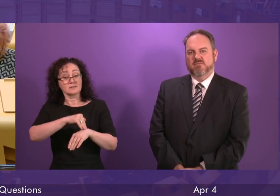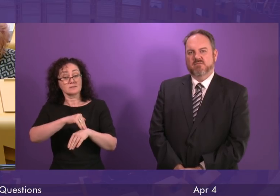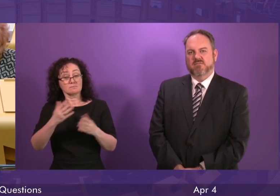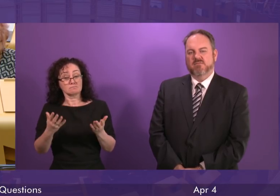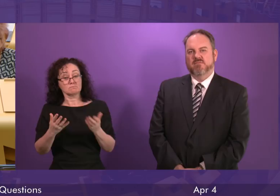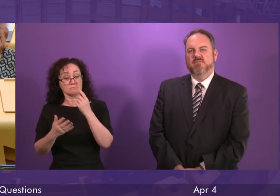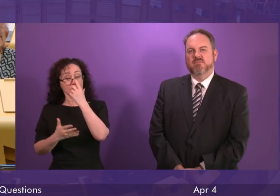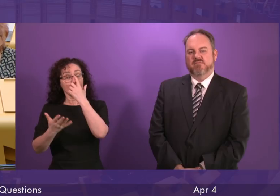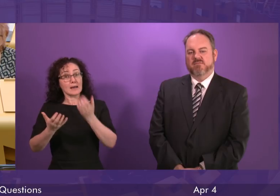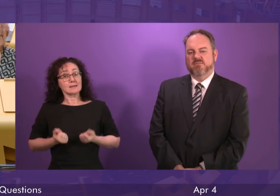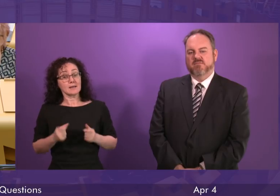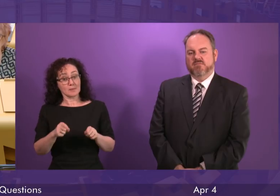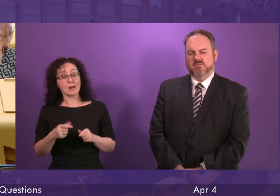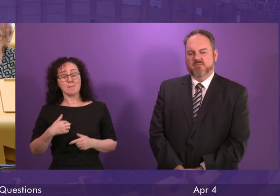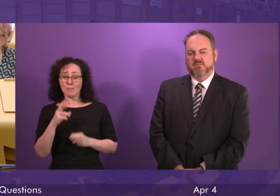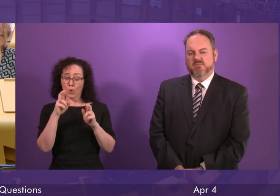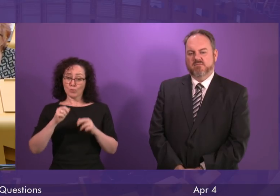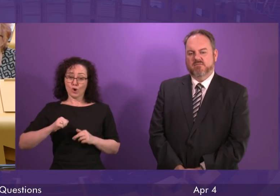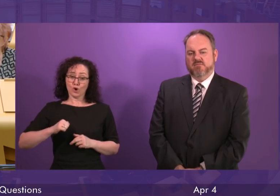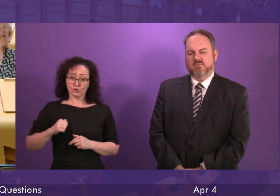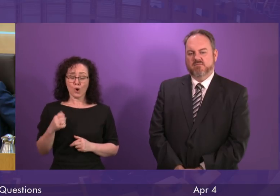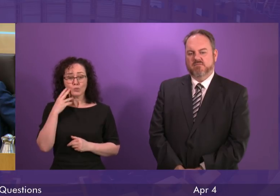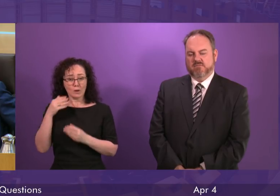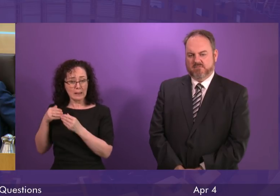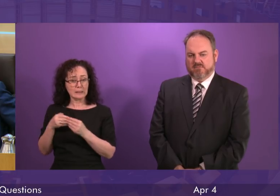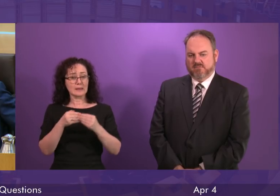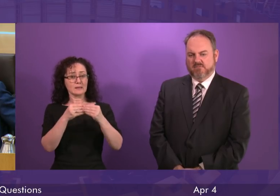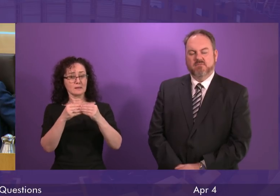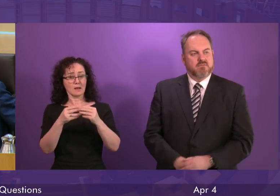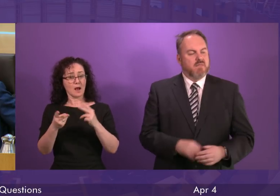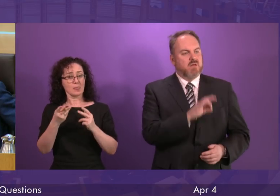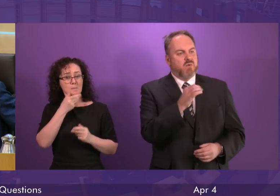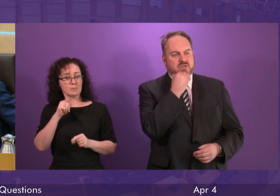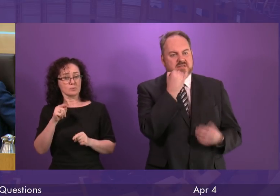That is what I hope that we can achieve.